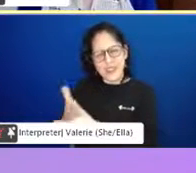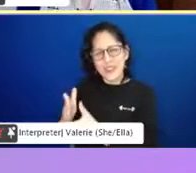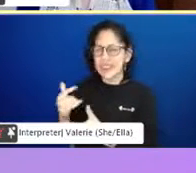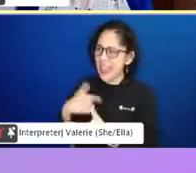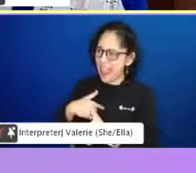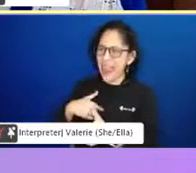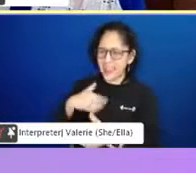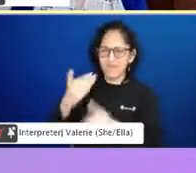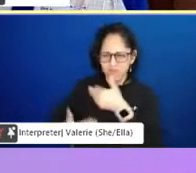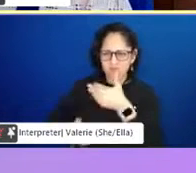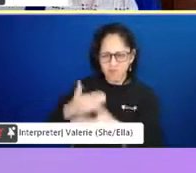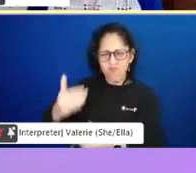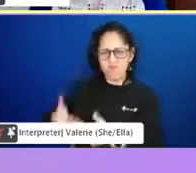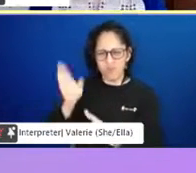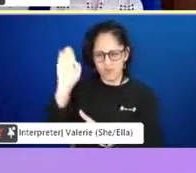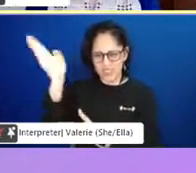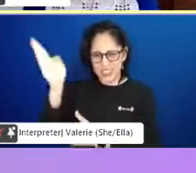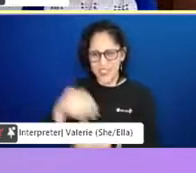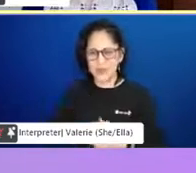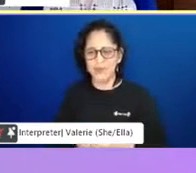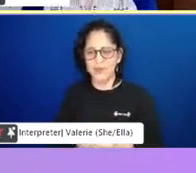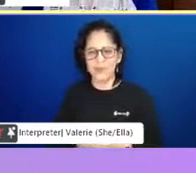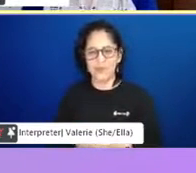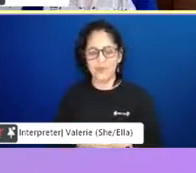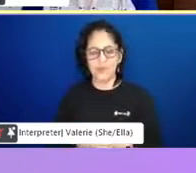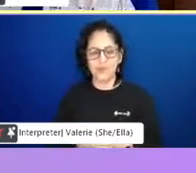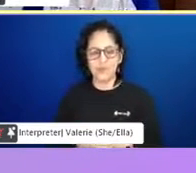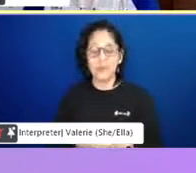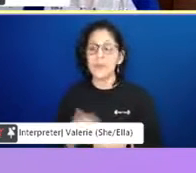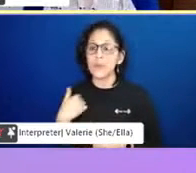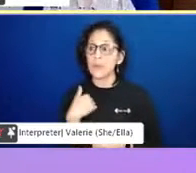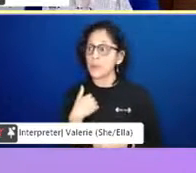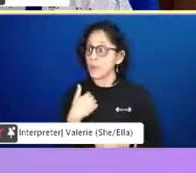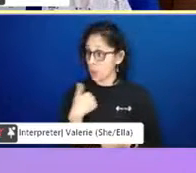so understand the cognitive demands for learning